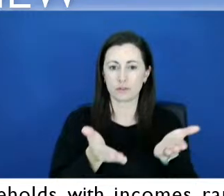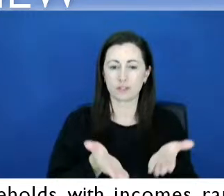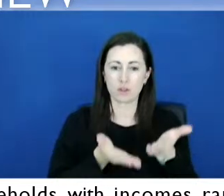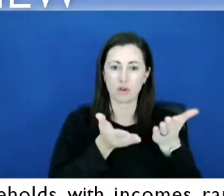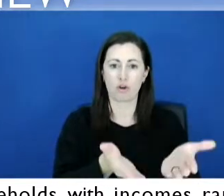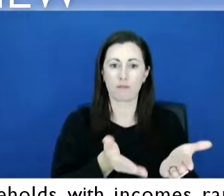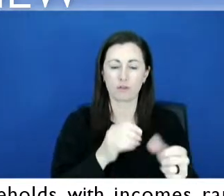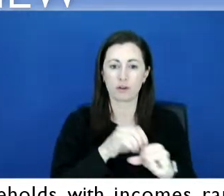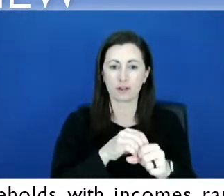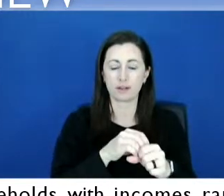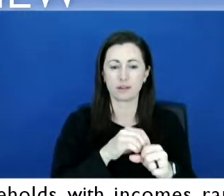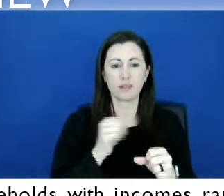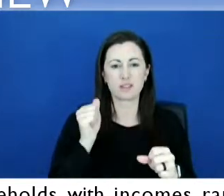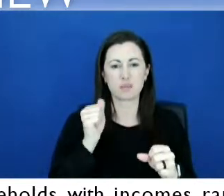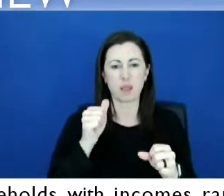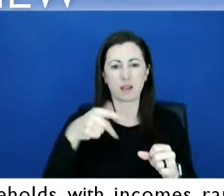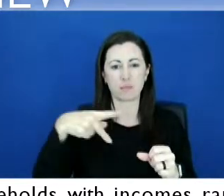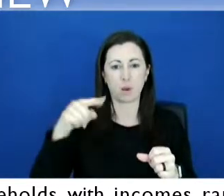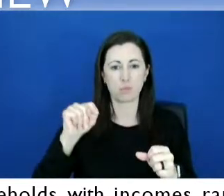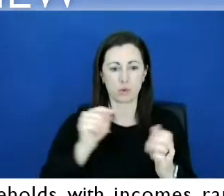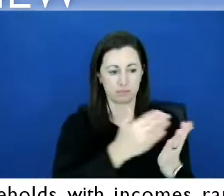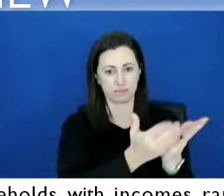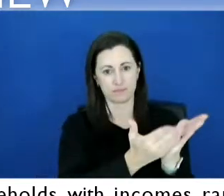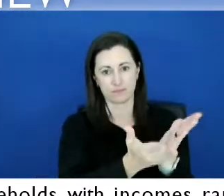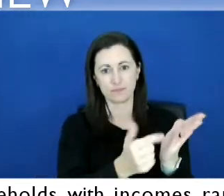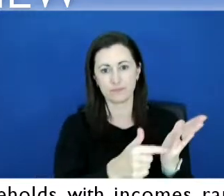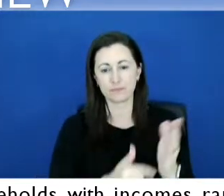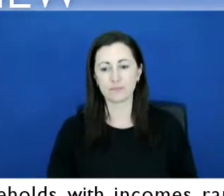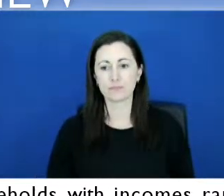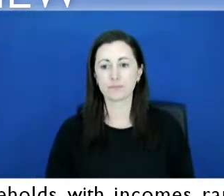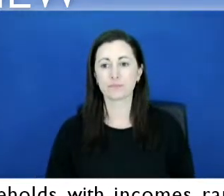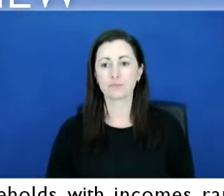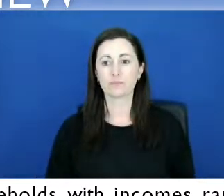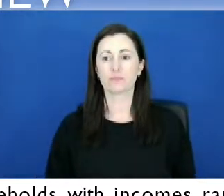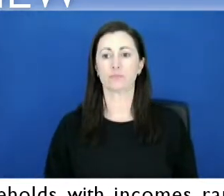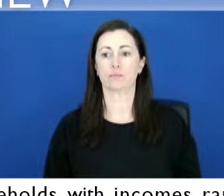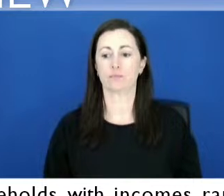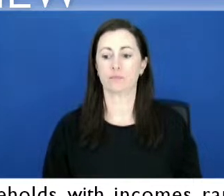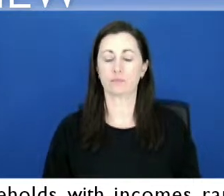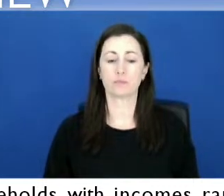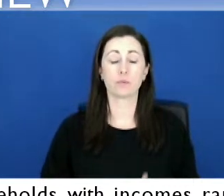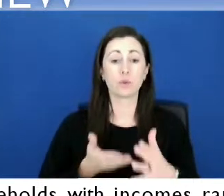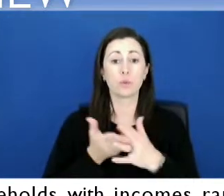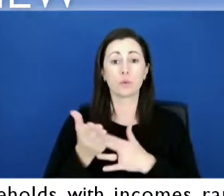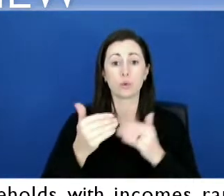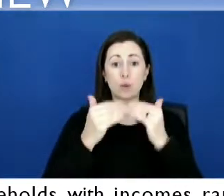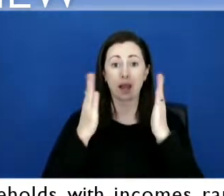TYPES OF SUPPORTIVE SERVICES